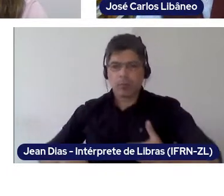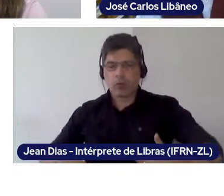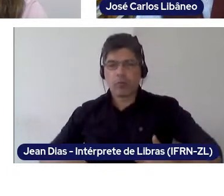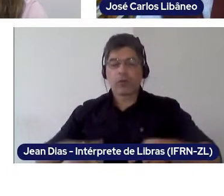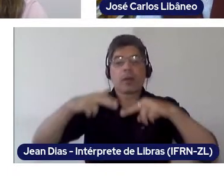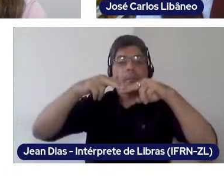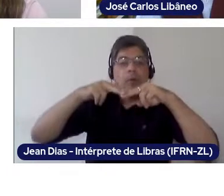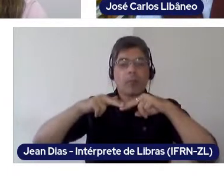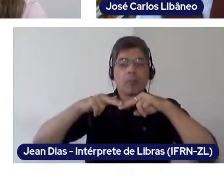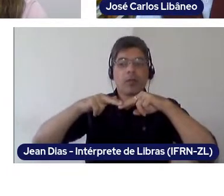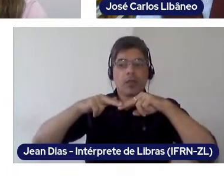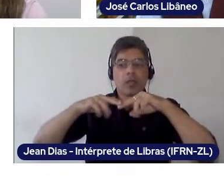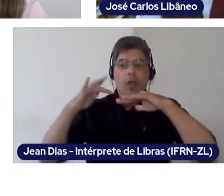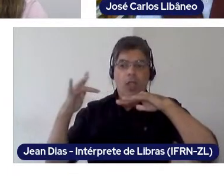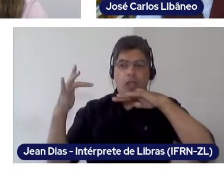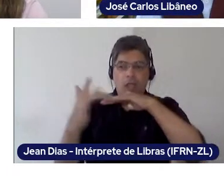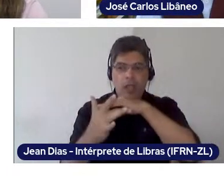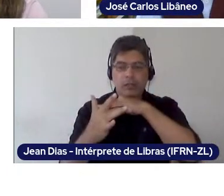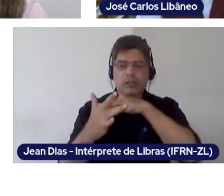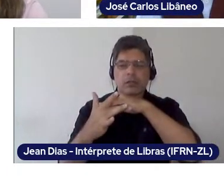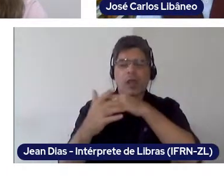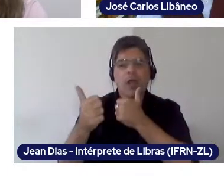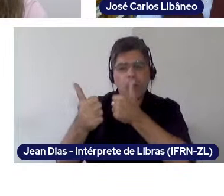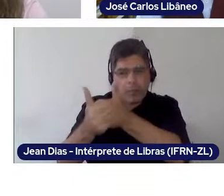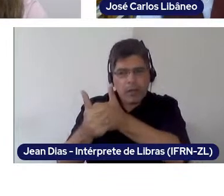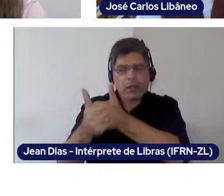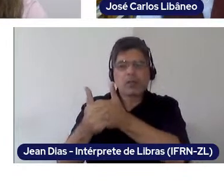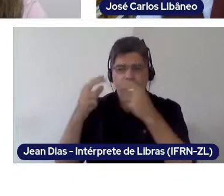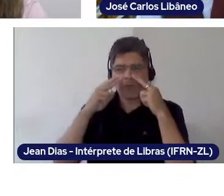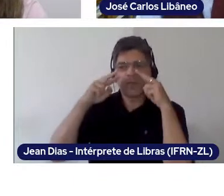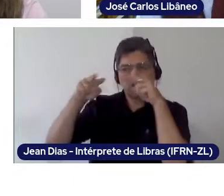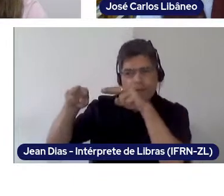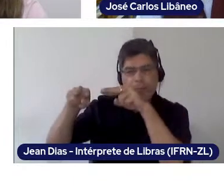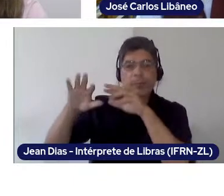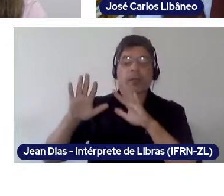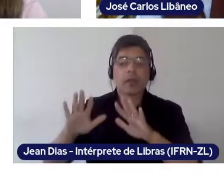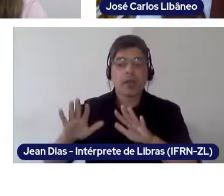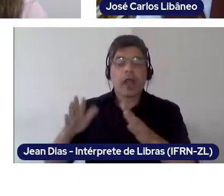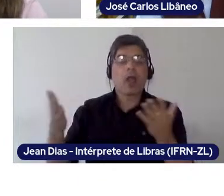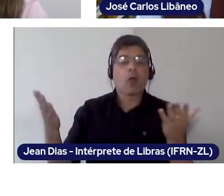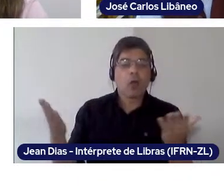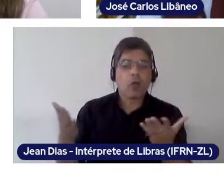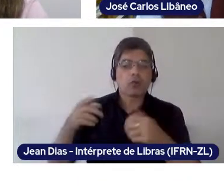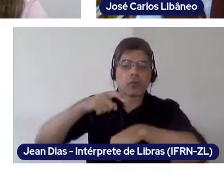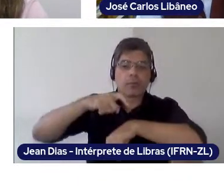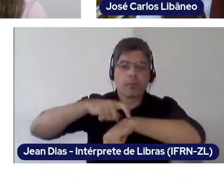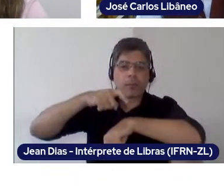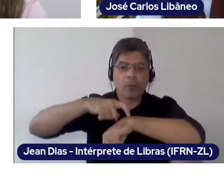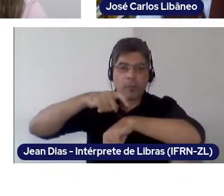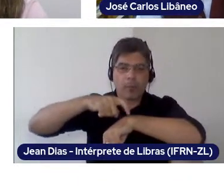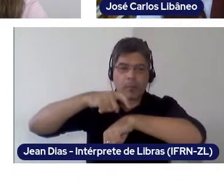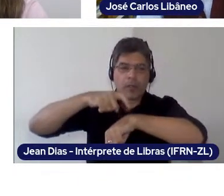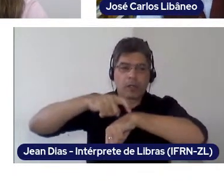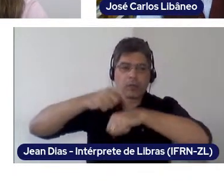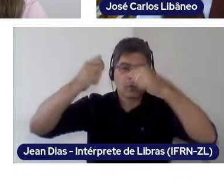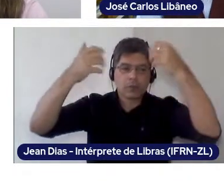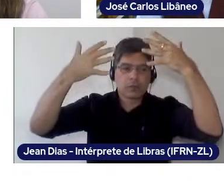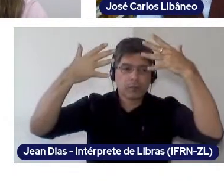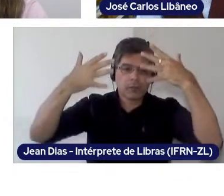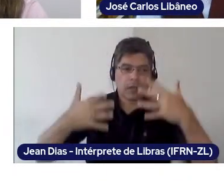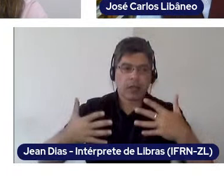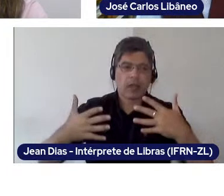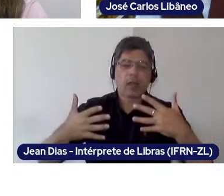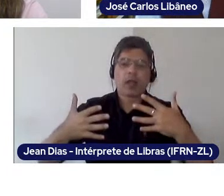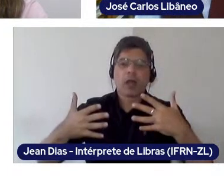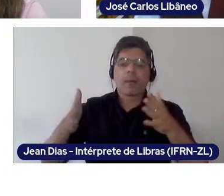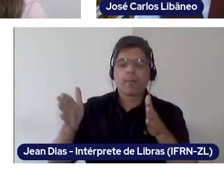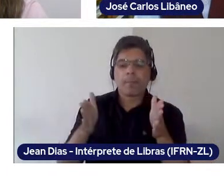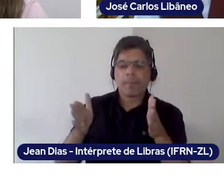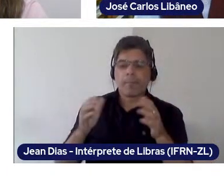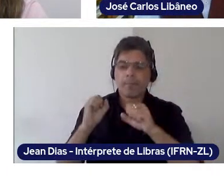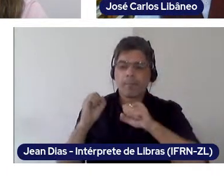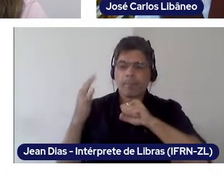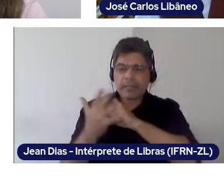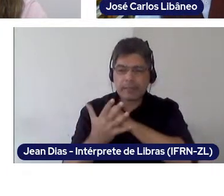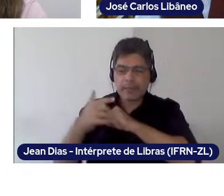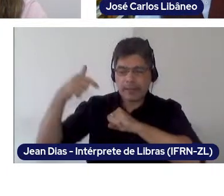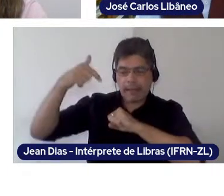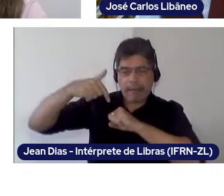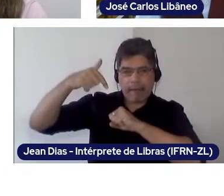It is important to highlight in this moment that the pandemic brings a problem